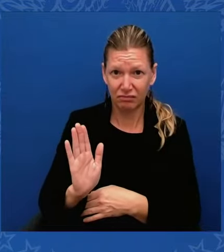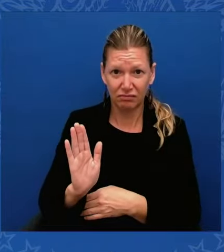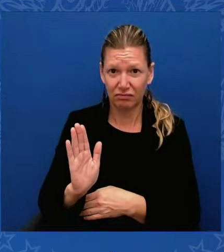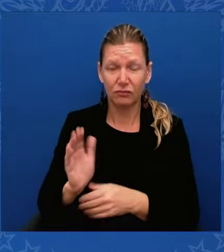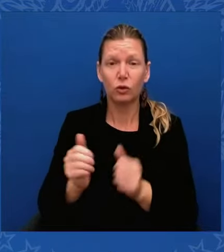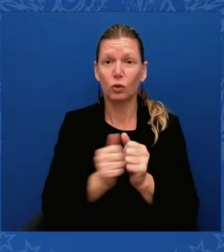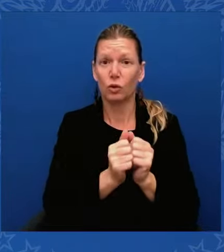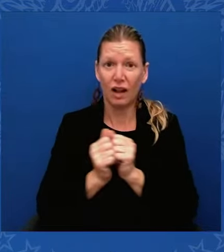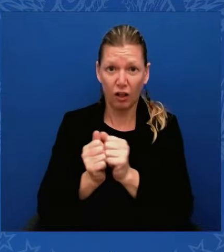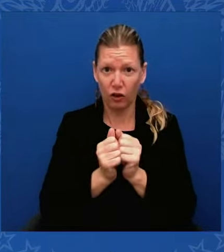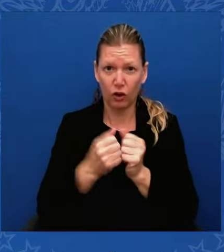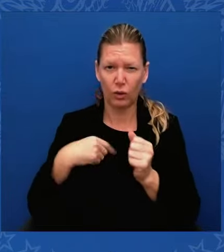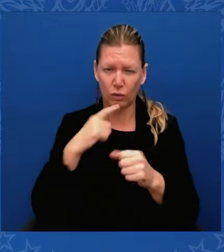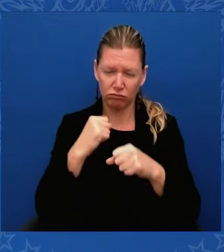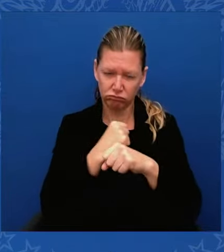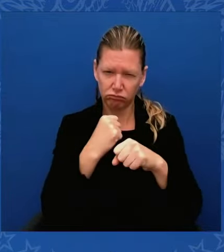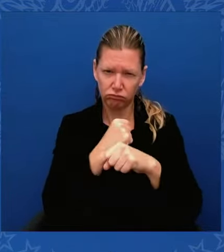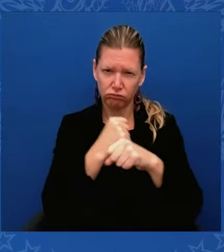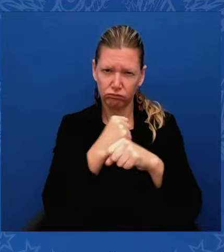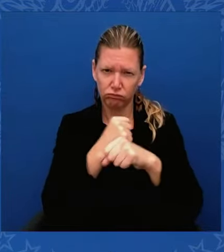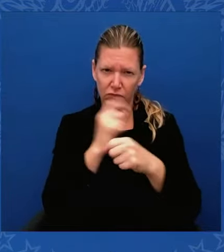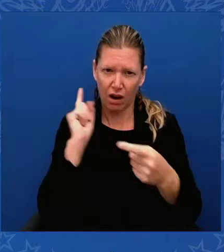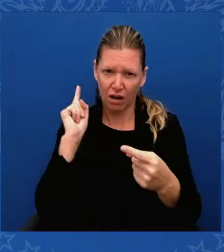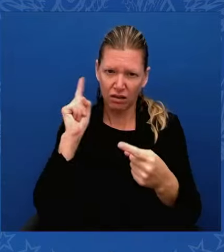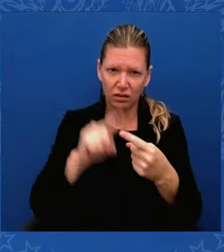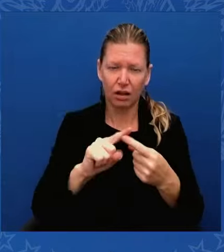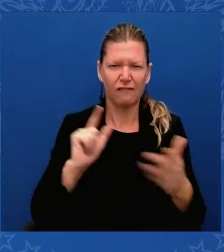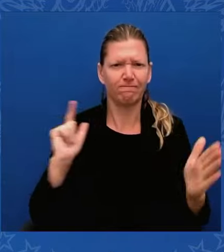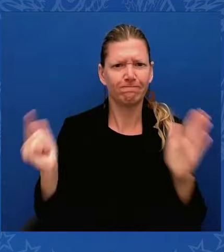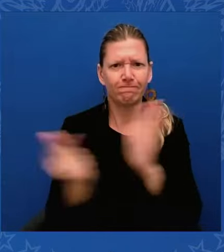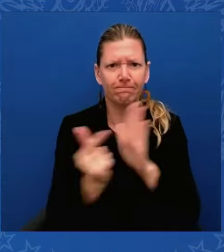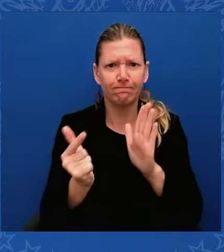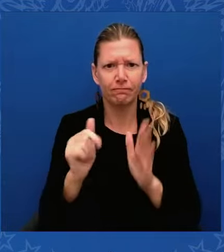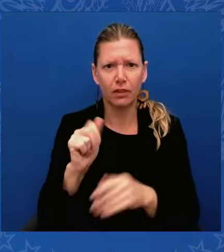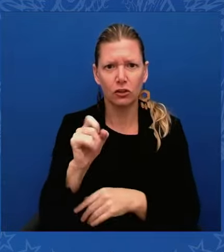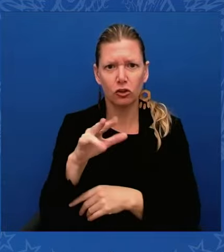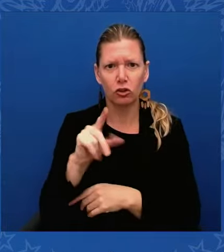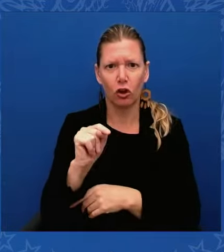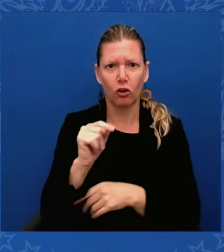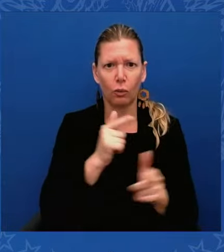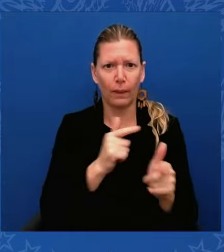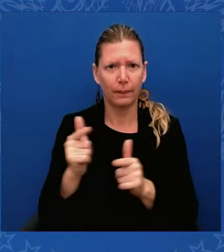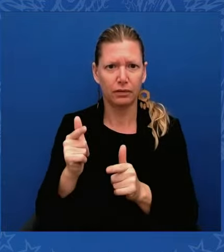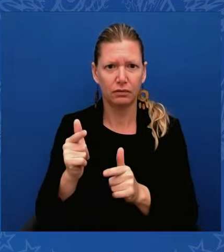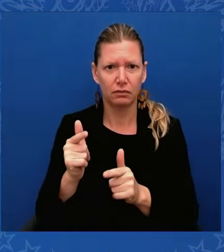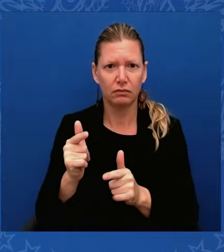I can go on, but I'm between you and your dinner. The point is, we're lowering cost.